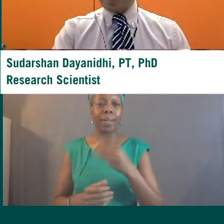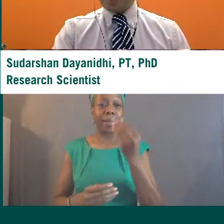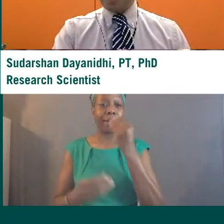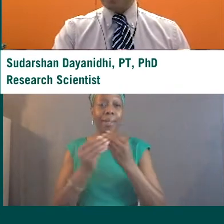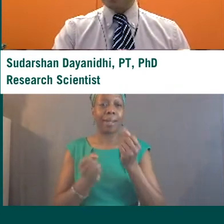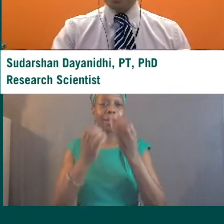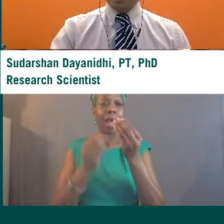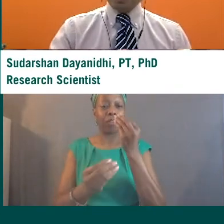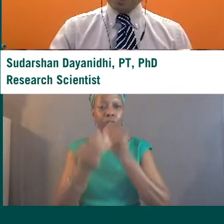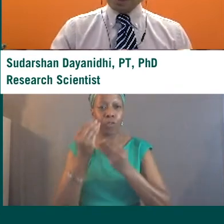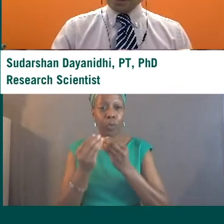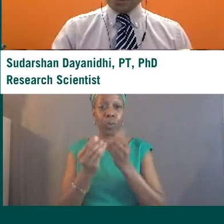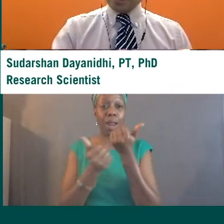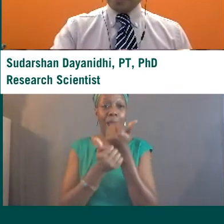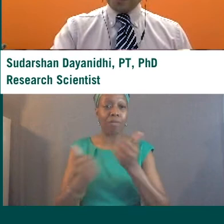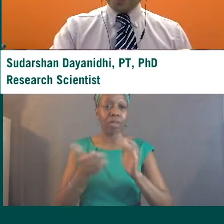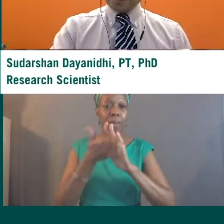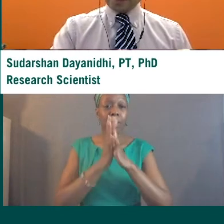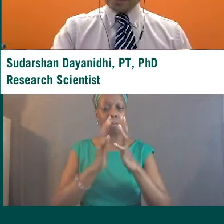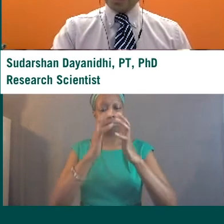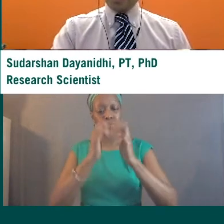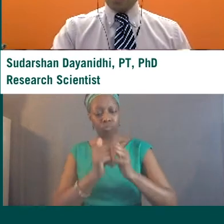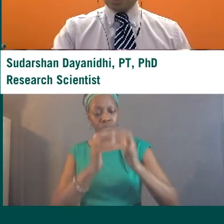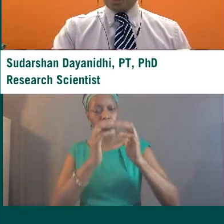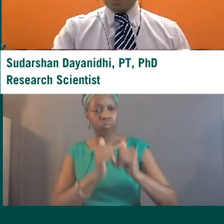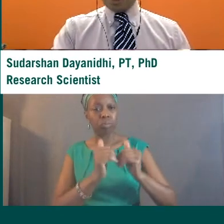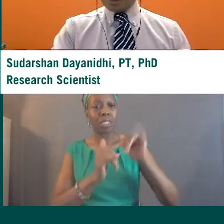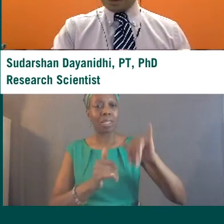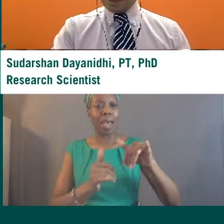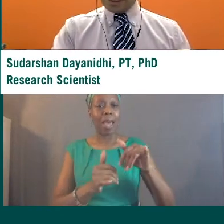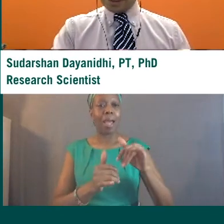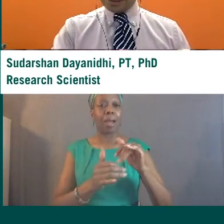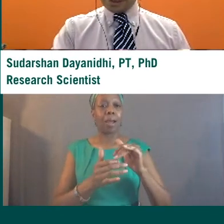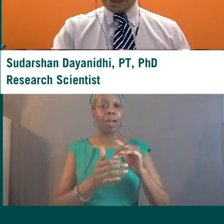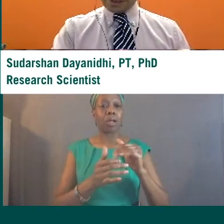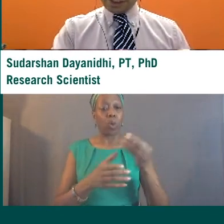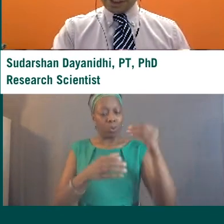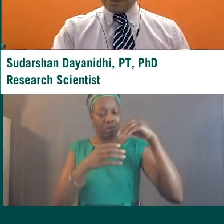And so we support this understanding